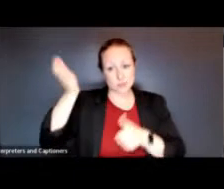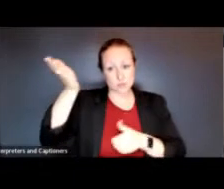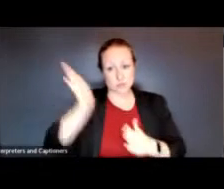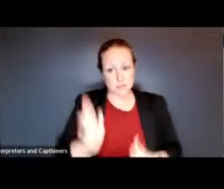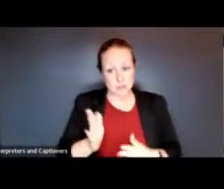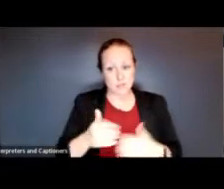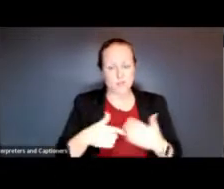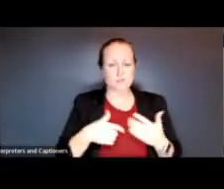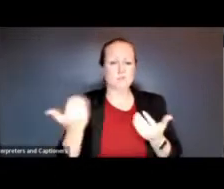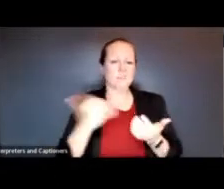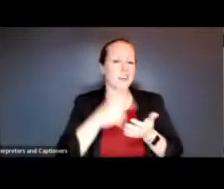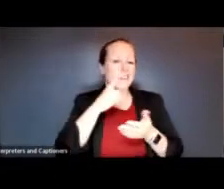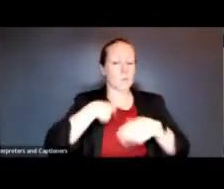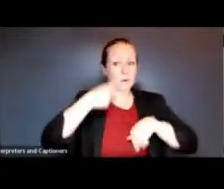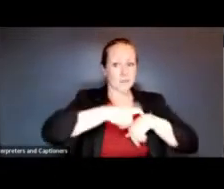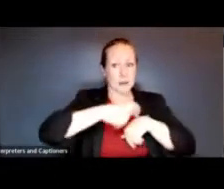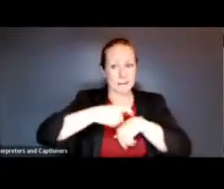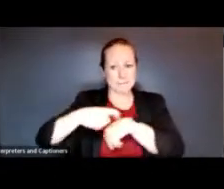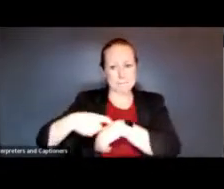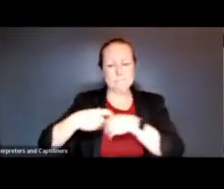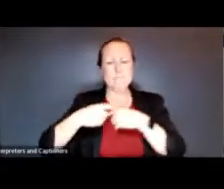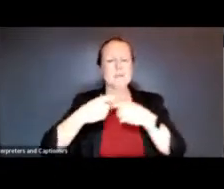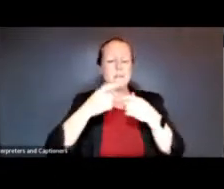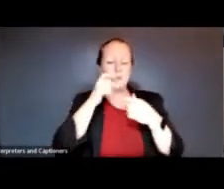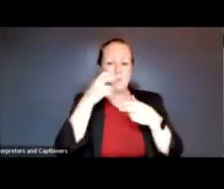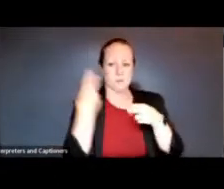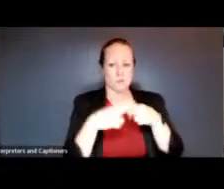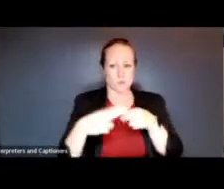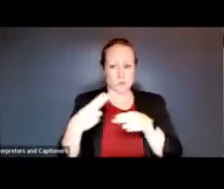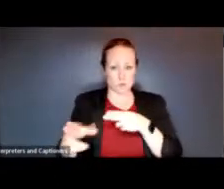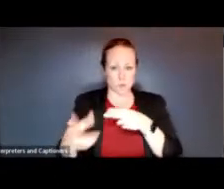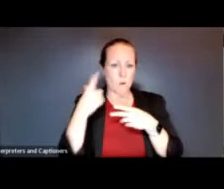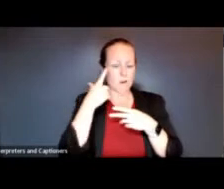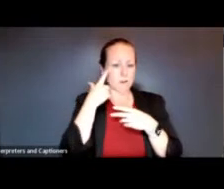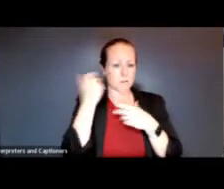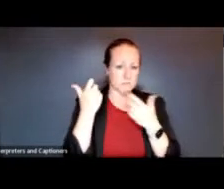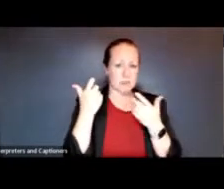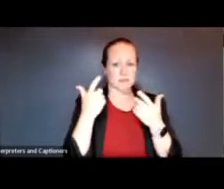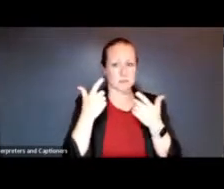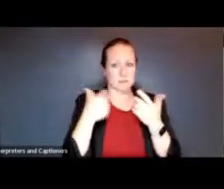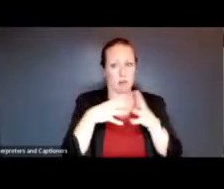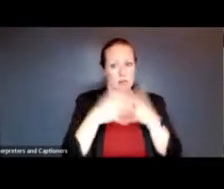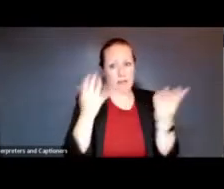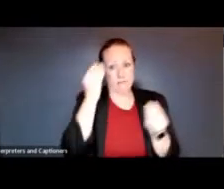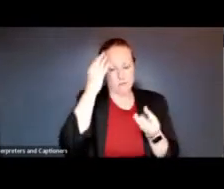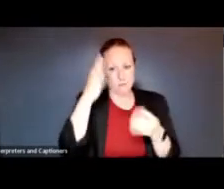of time, we have a lot of information to cover in a relatively short period of time. So I'm going to introduce them in the order of which they'll be